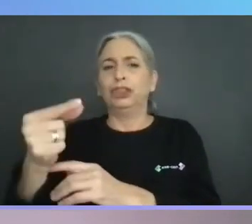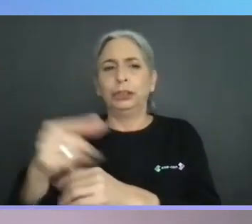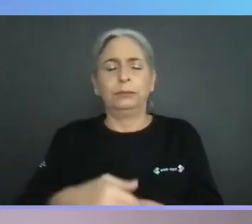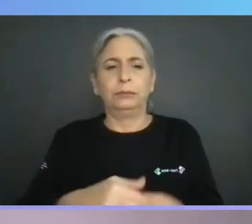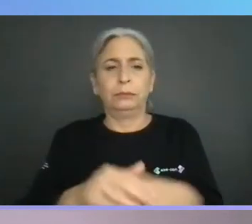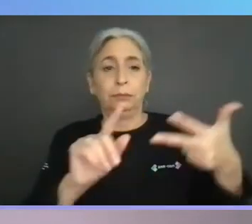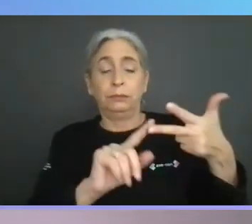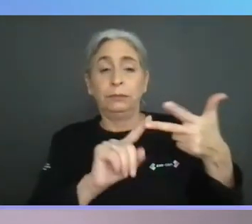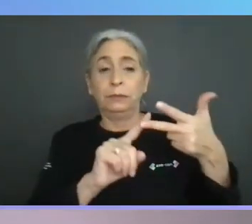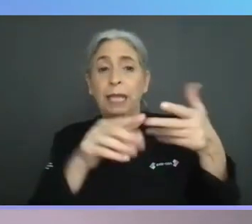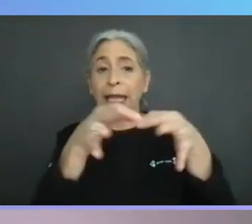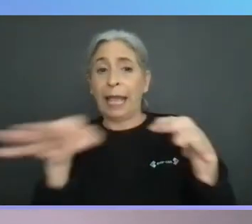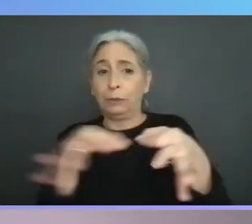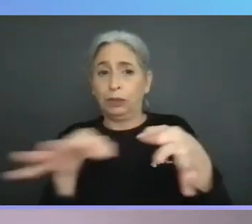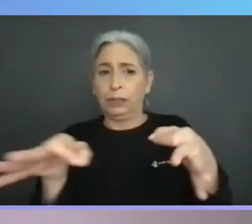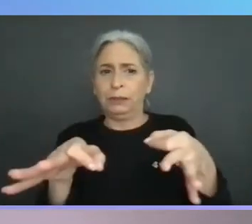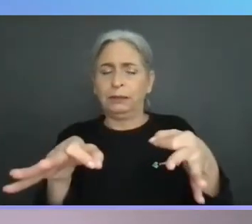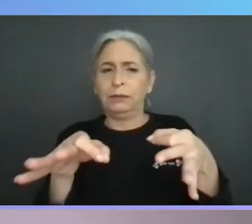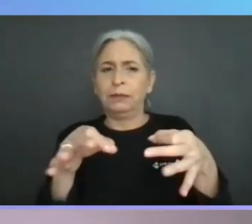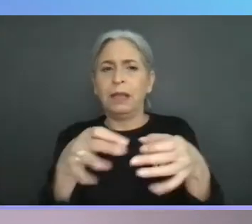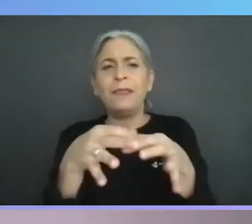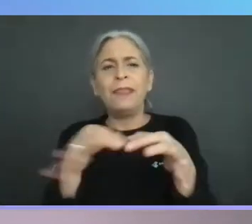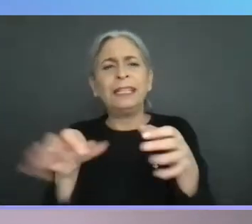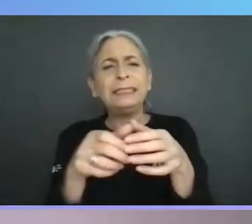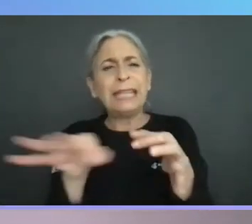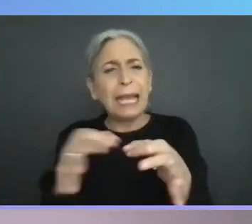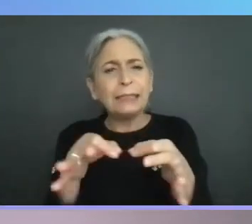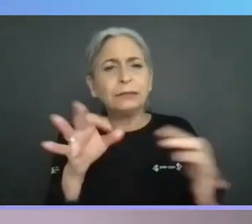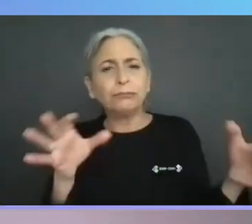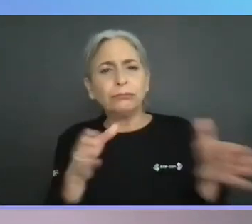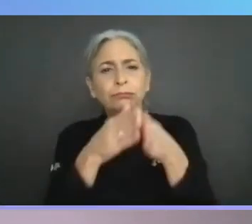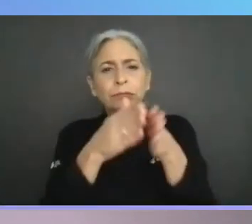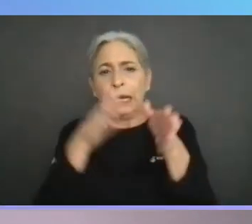programmatically connected to an image that typically includes